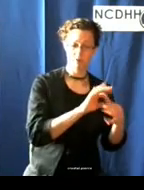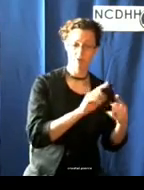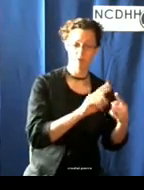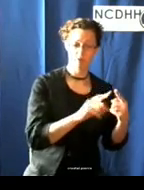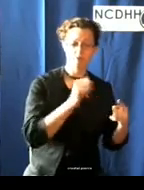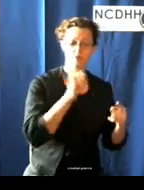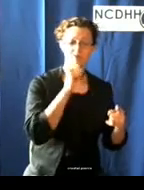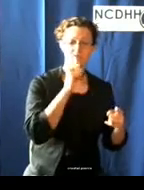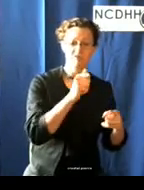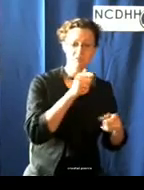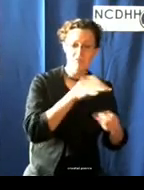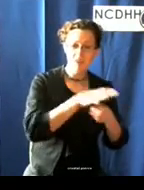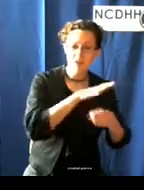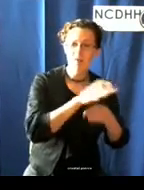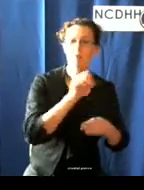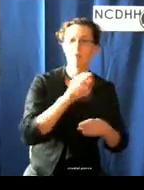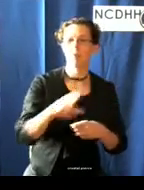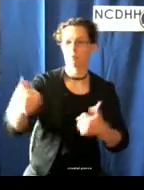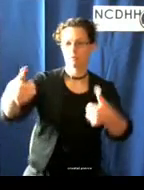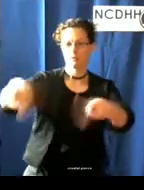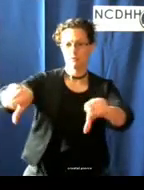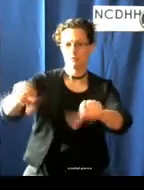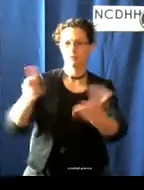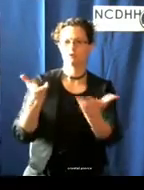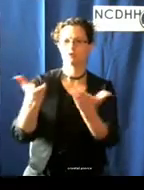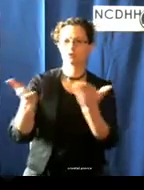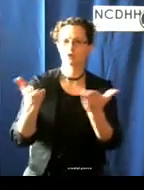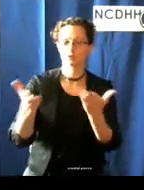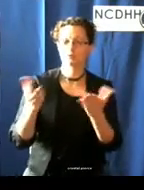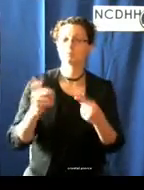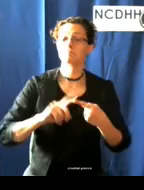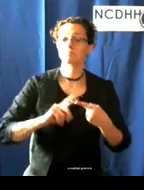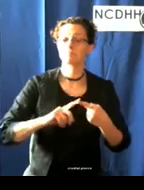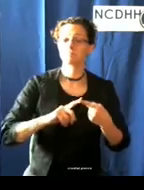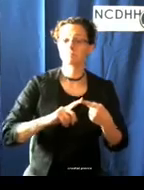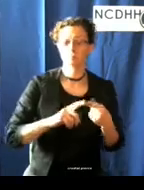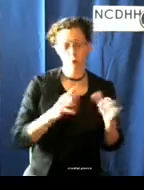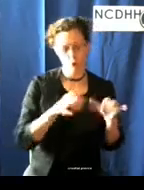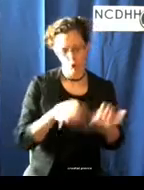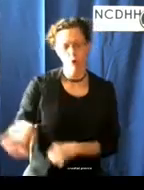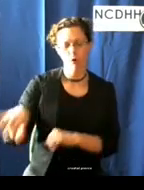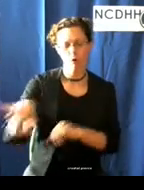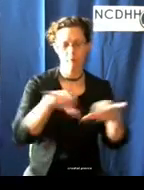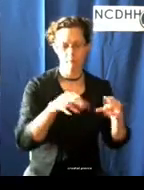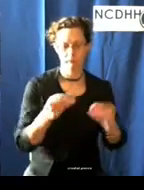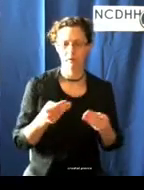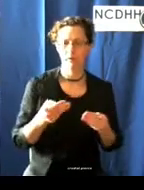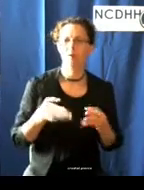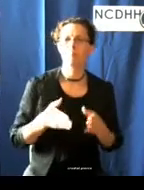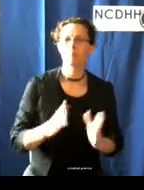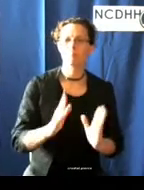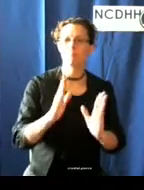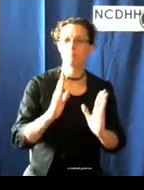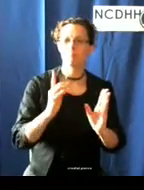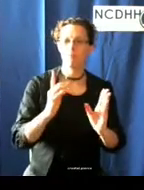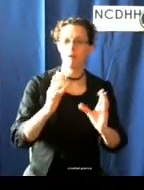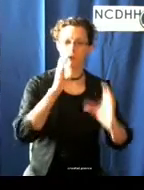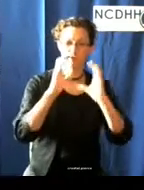ONE OF THE MOST COMMON ONES IS METHOD FOR EFFECTIVE COMMUNICATION WITH LAW ENFORCEMENT OFFICERS LAWYERS IN THE COURTROOM